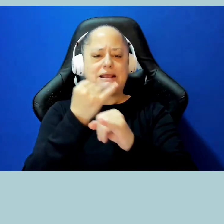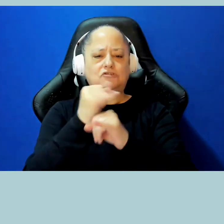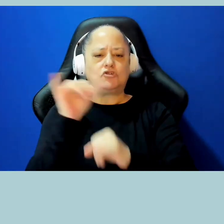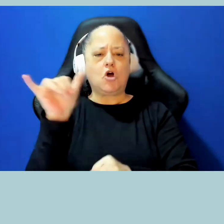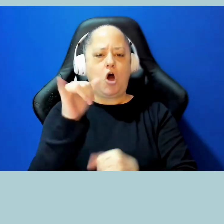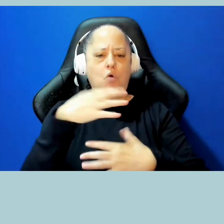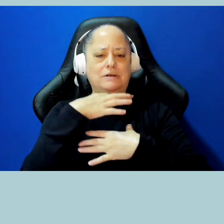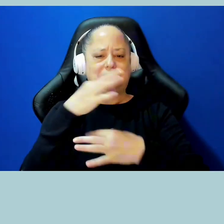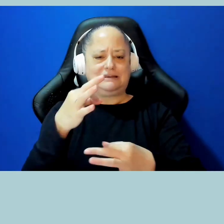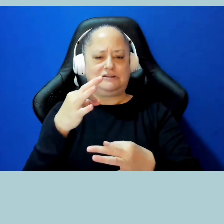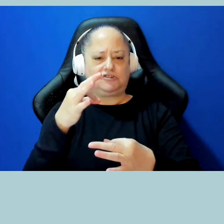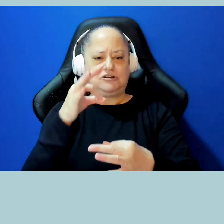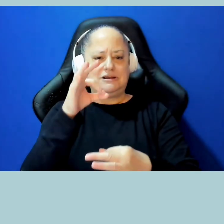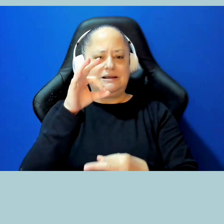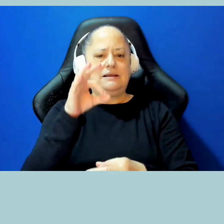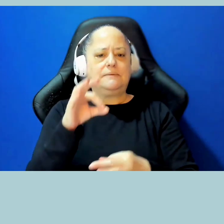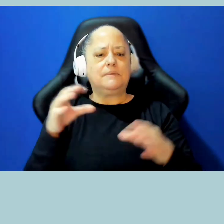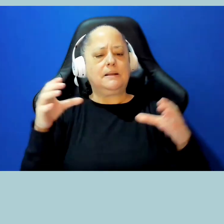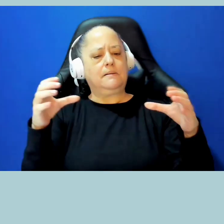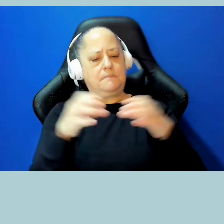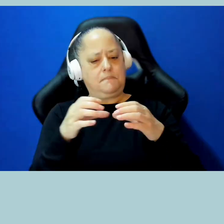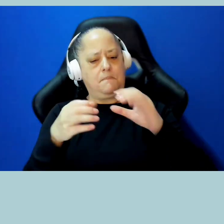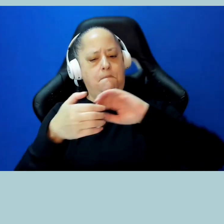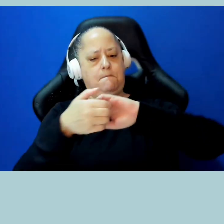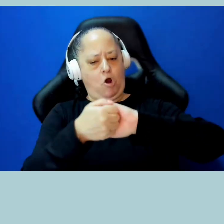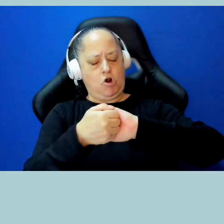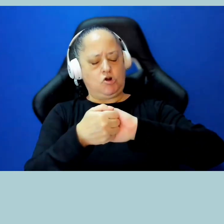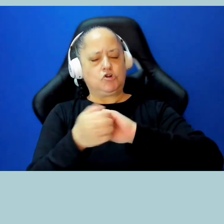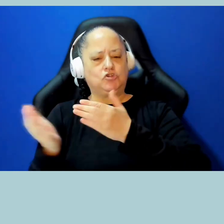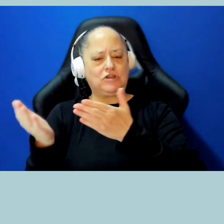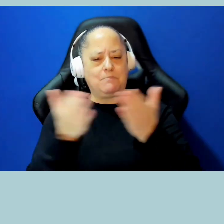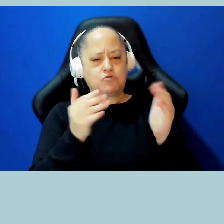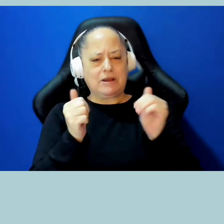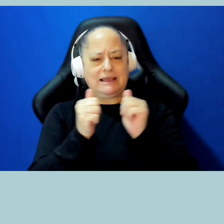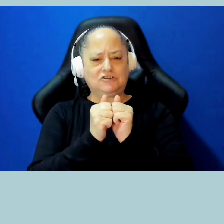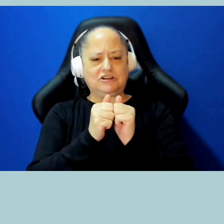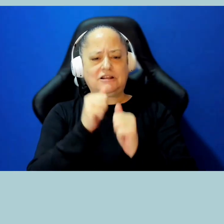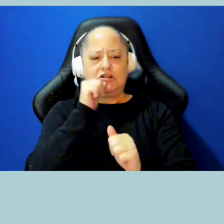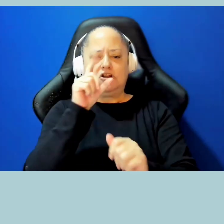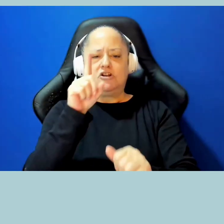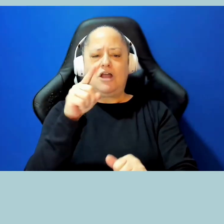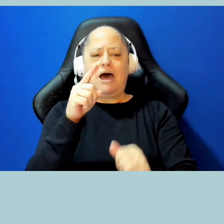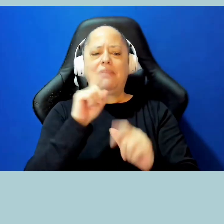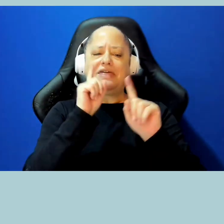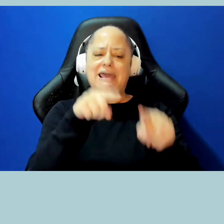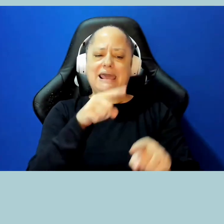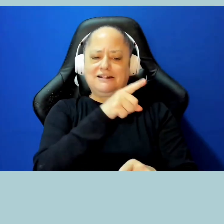and kind of be conveners and partners and bring that together. So I'm sure not the answer lots of people would want. We would have loved to come out of the